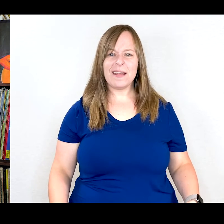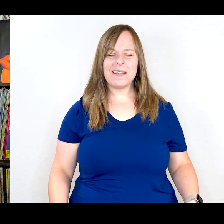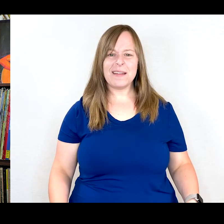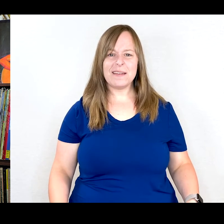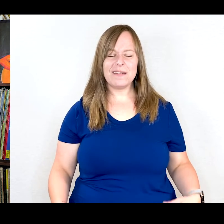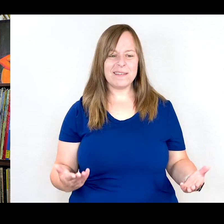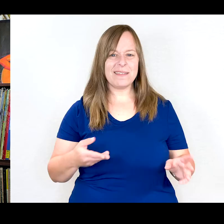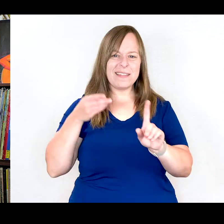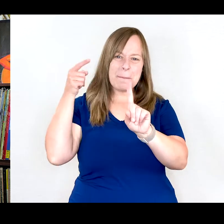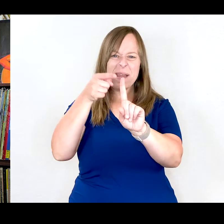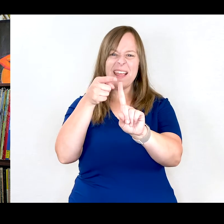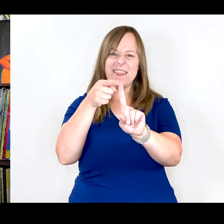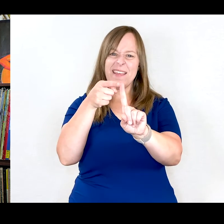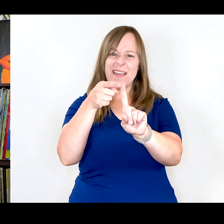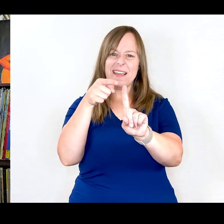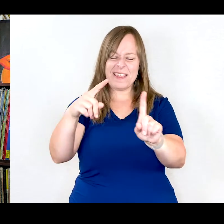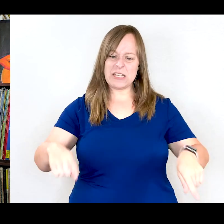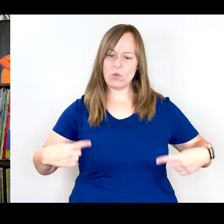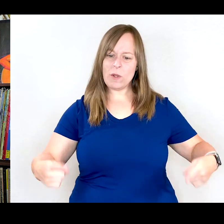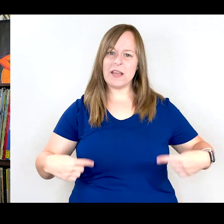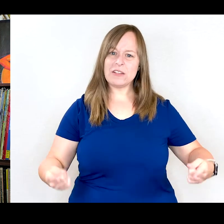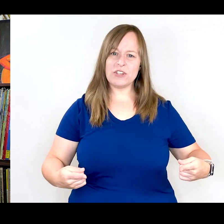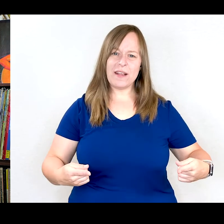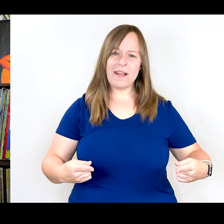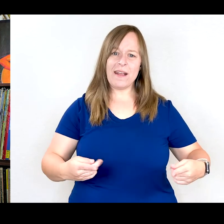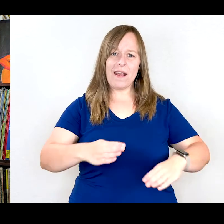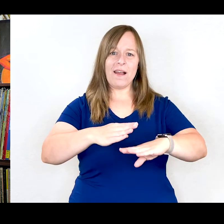And suddenly the main thing is this wheelchair